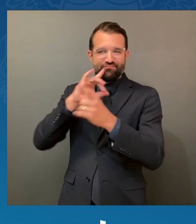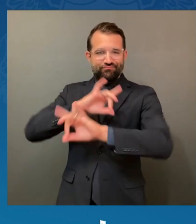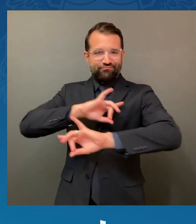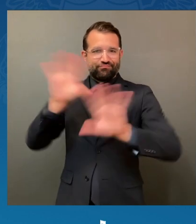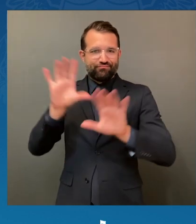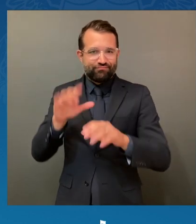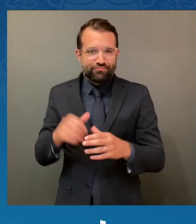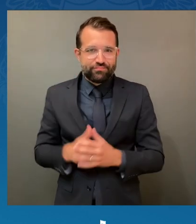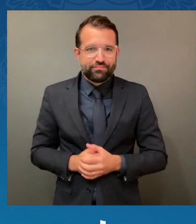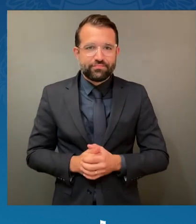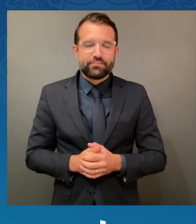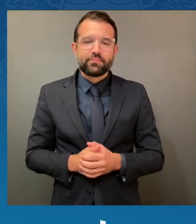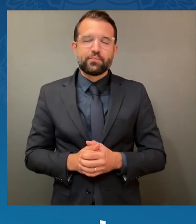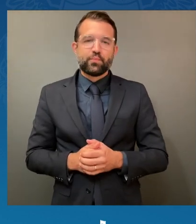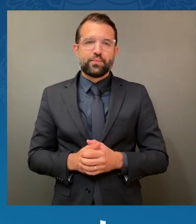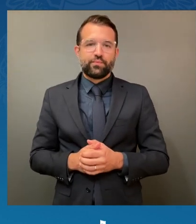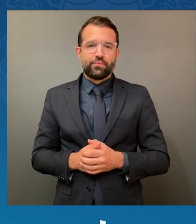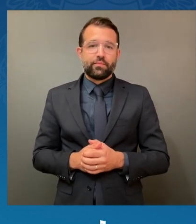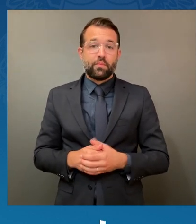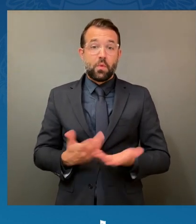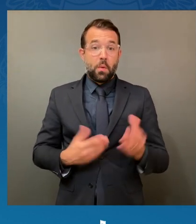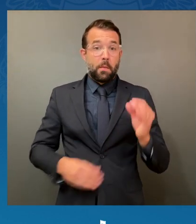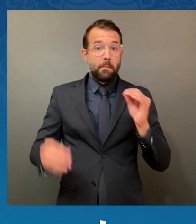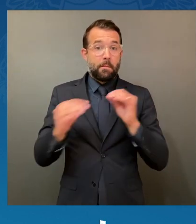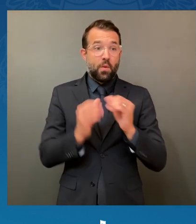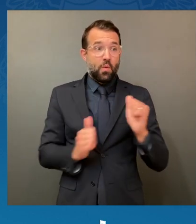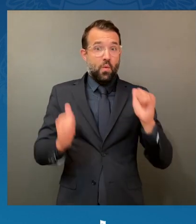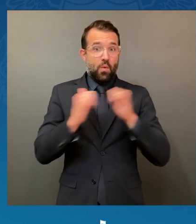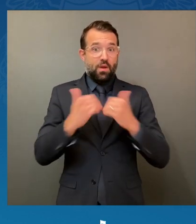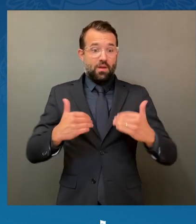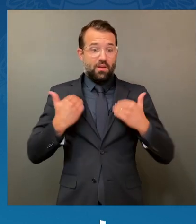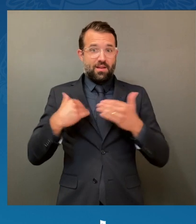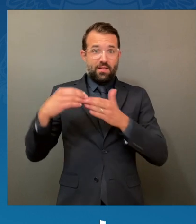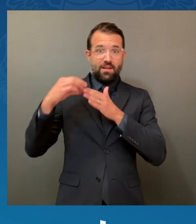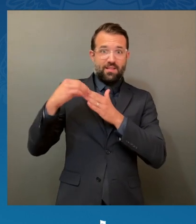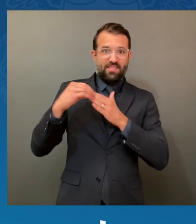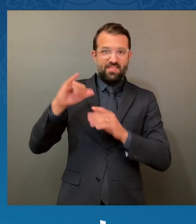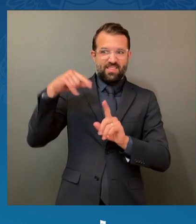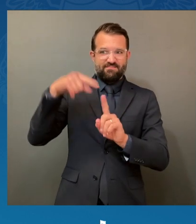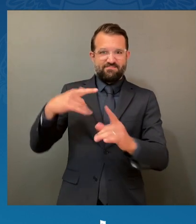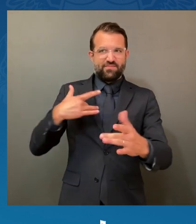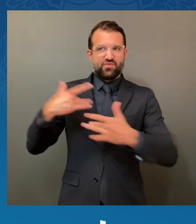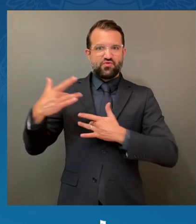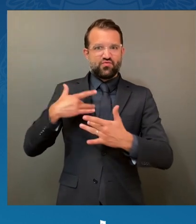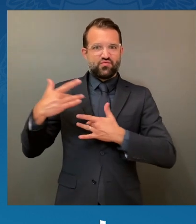it is front and center on their minds for good reason.